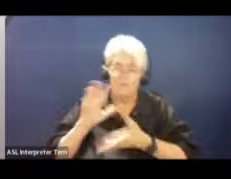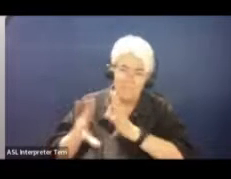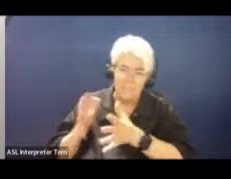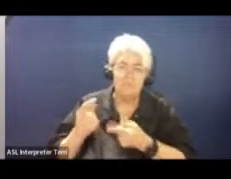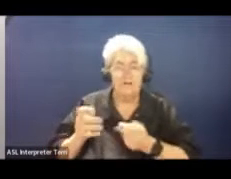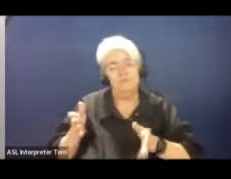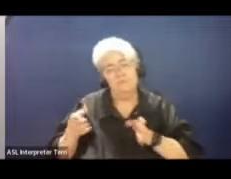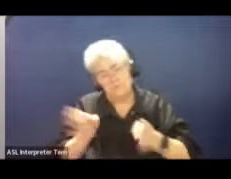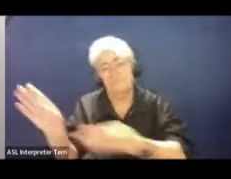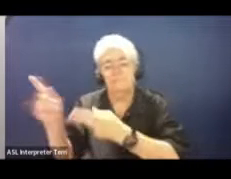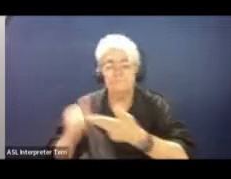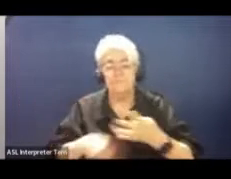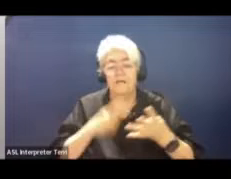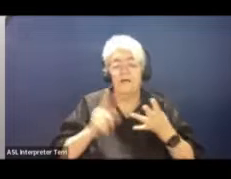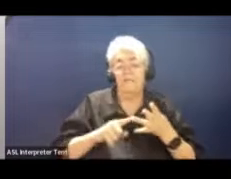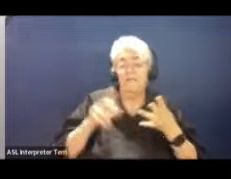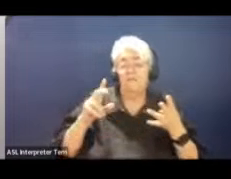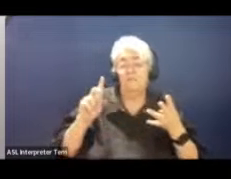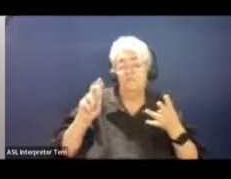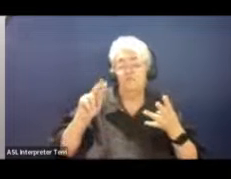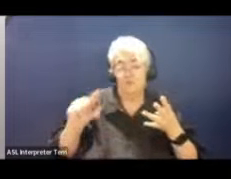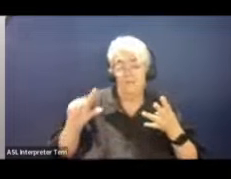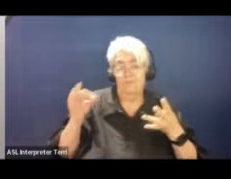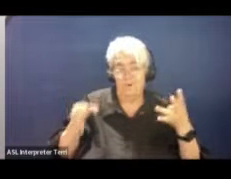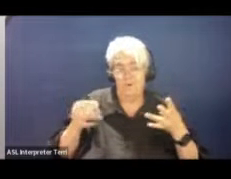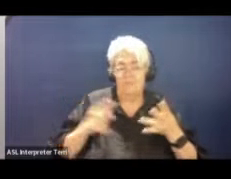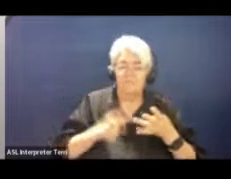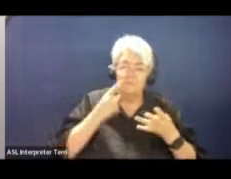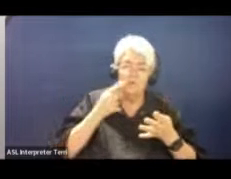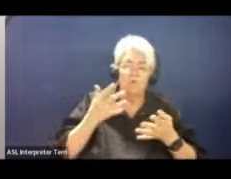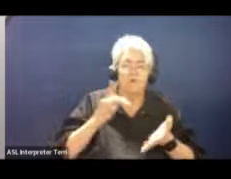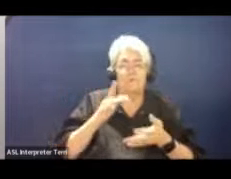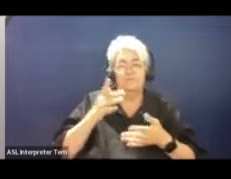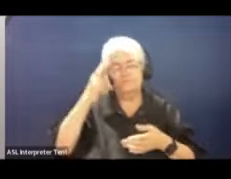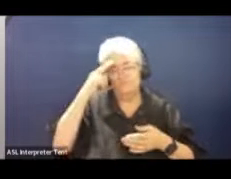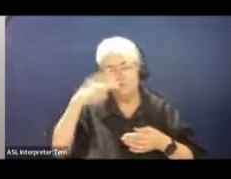higher level infractions related to substance possession or distribution and veterans court.